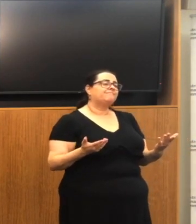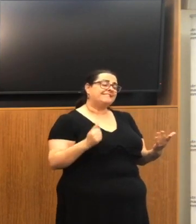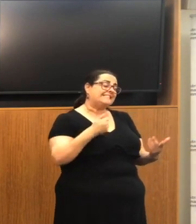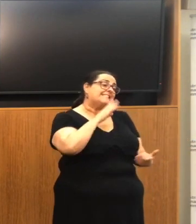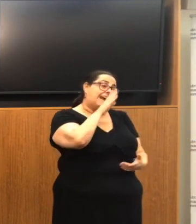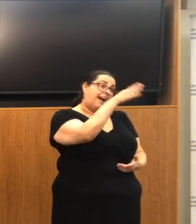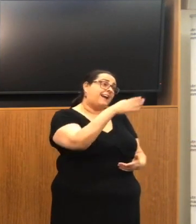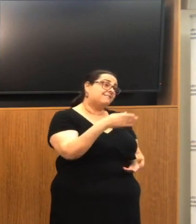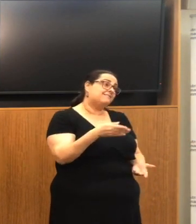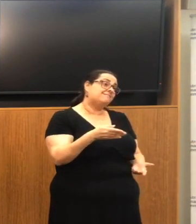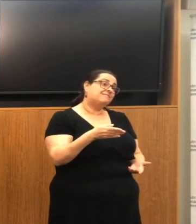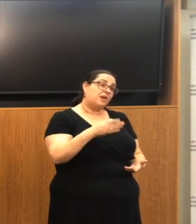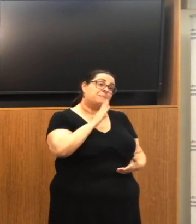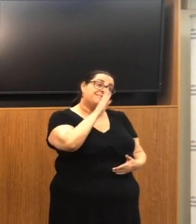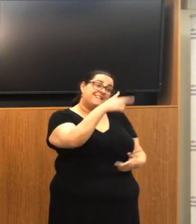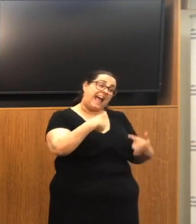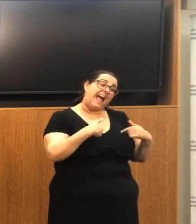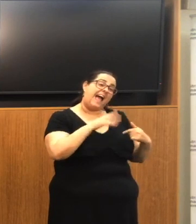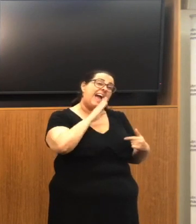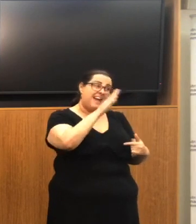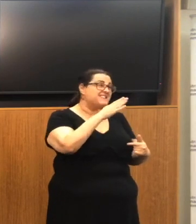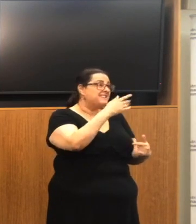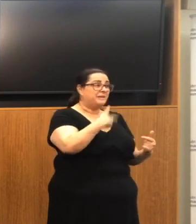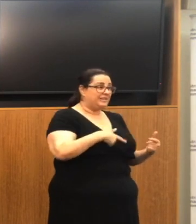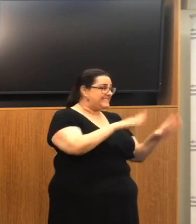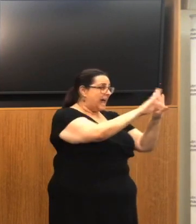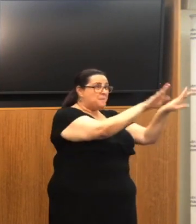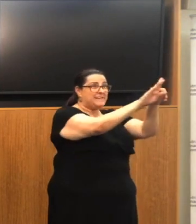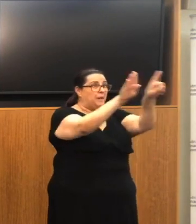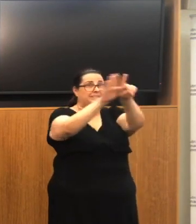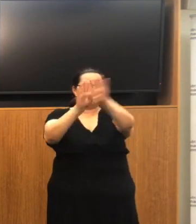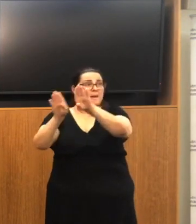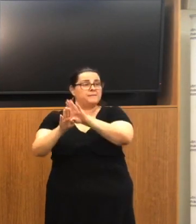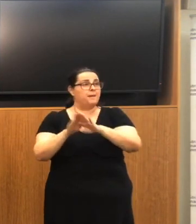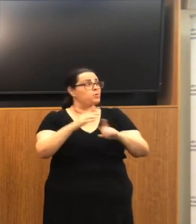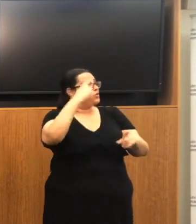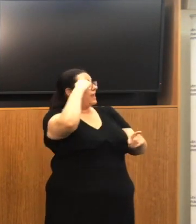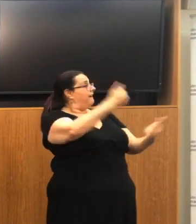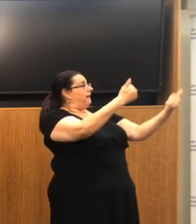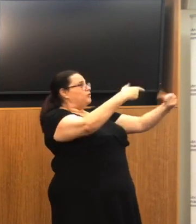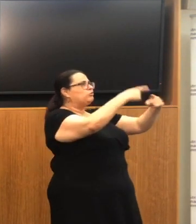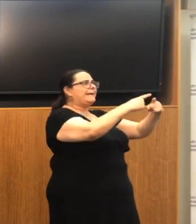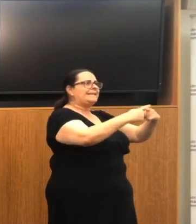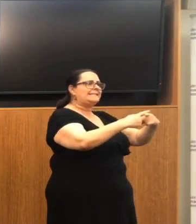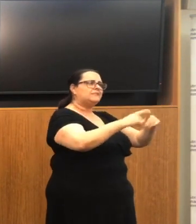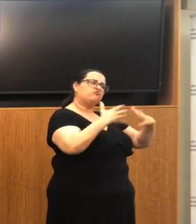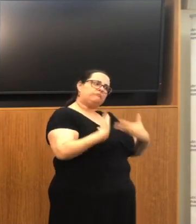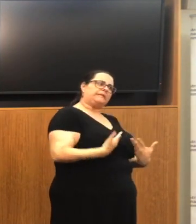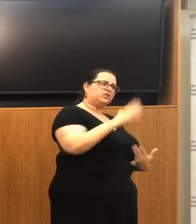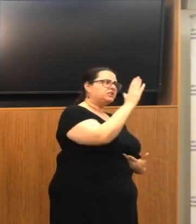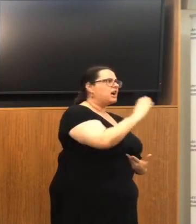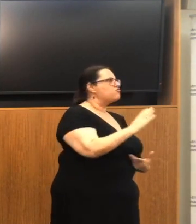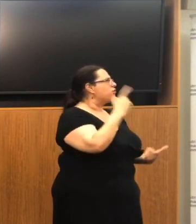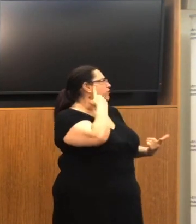me that it's so common in places where you'd think you would be considered. But I think that pushes me forward.